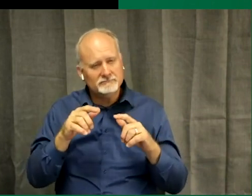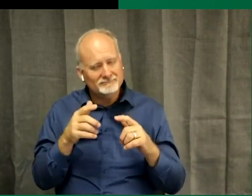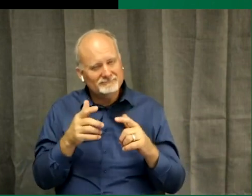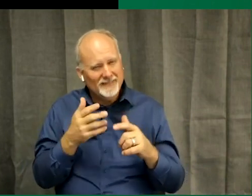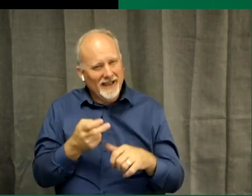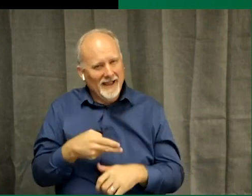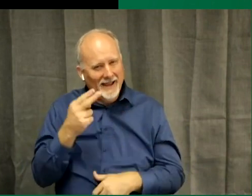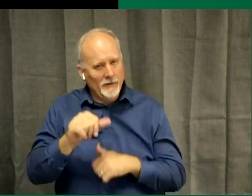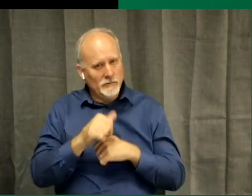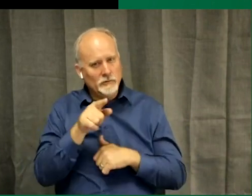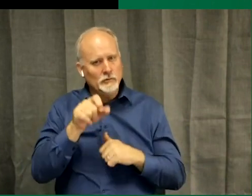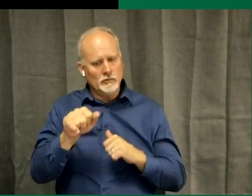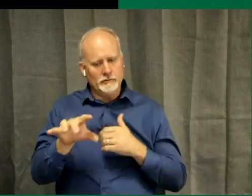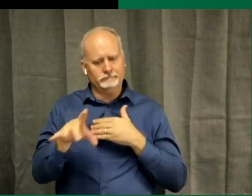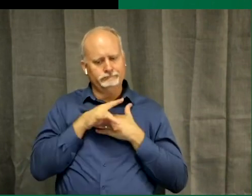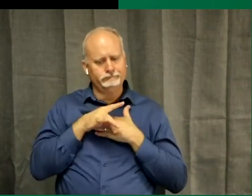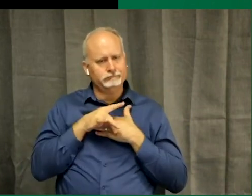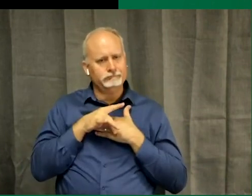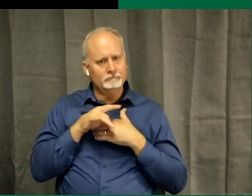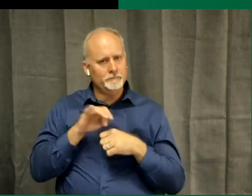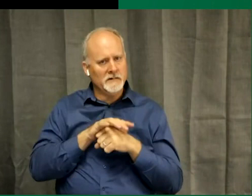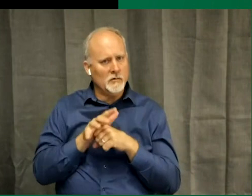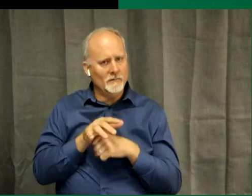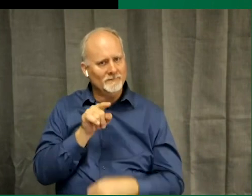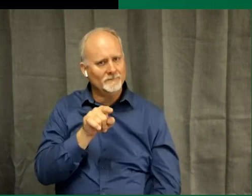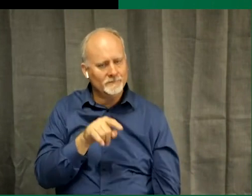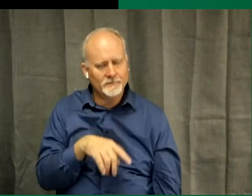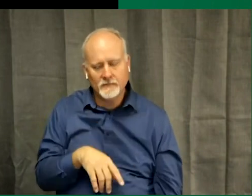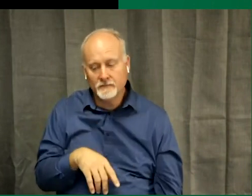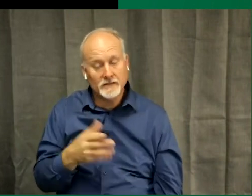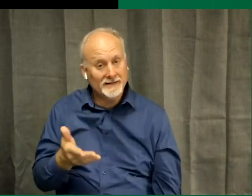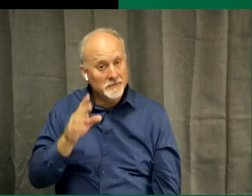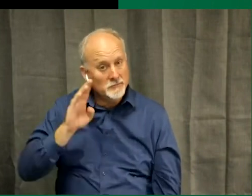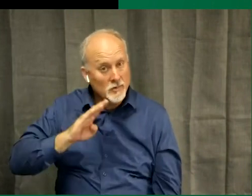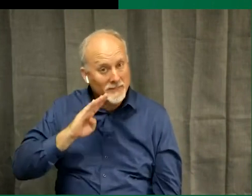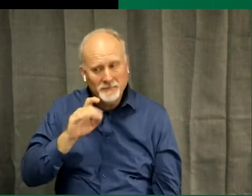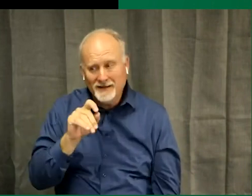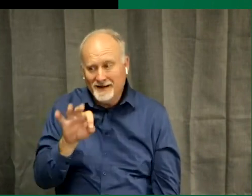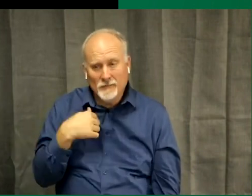you could contract covid in that situation here in birmingham even if we only had a gathering of 10